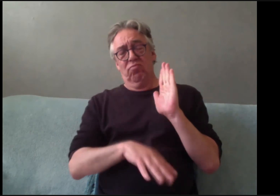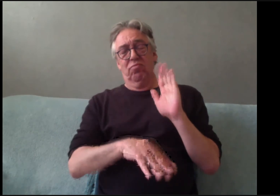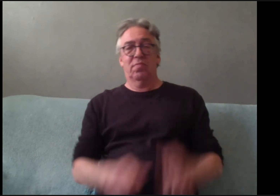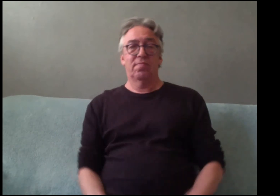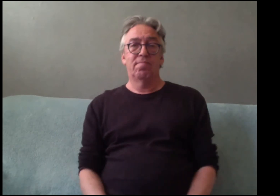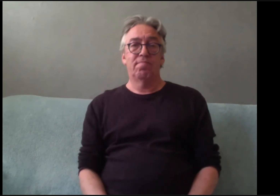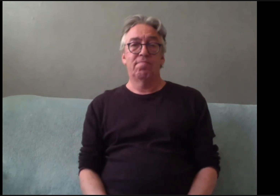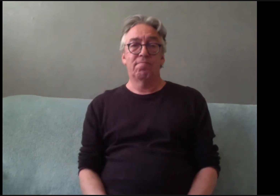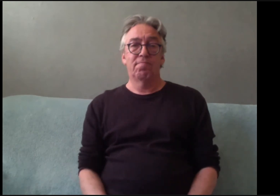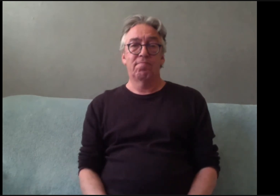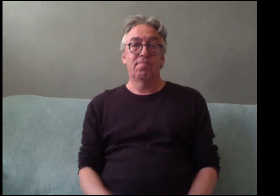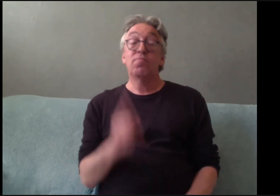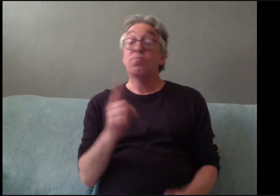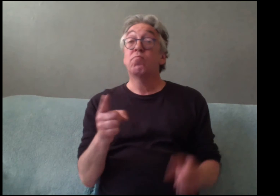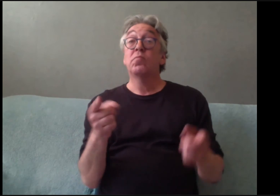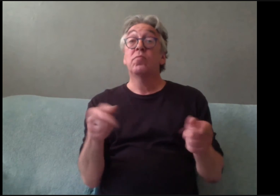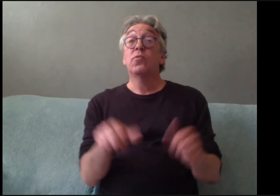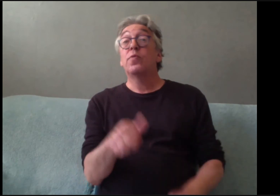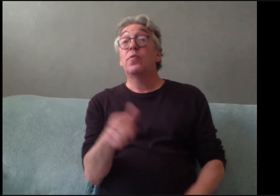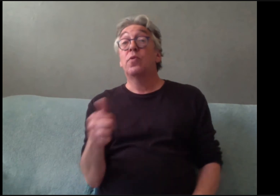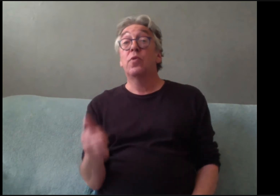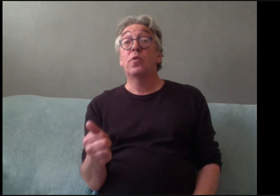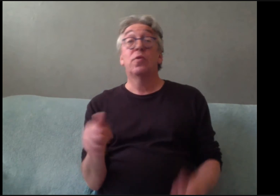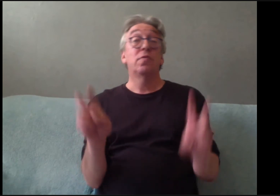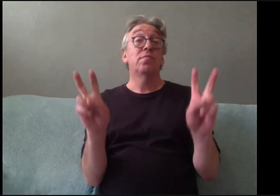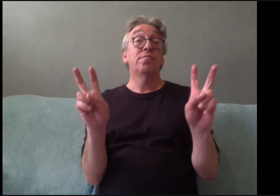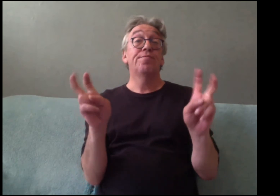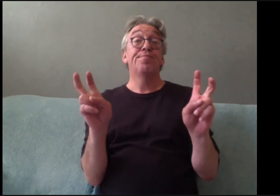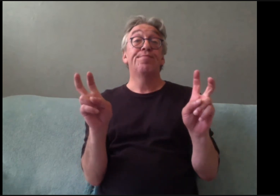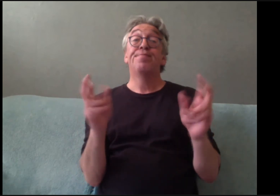the issue of going shopping for autistic adults